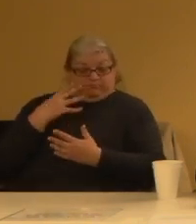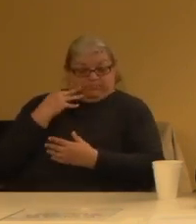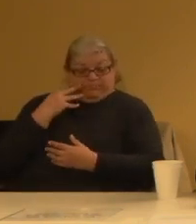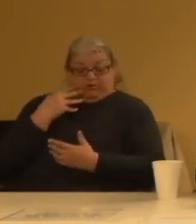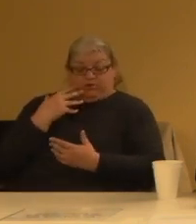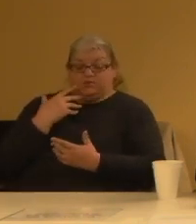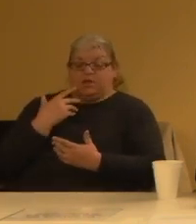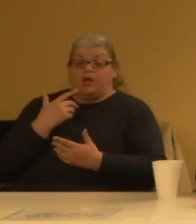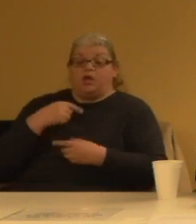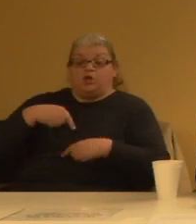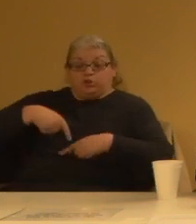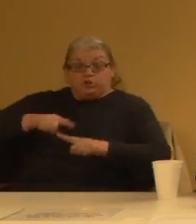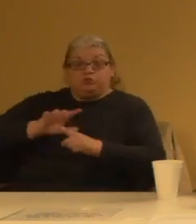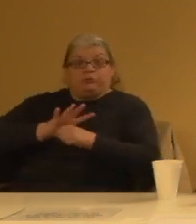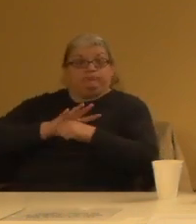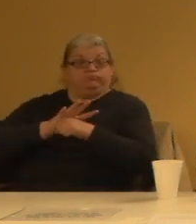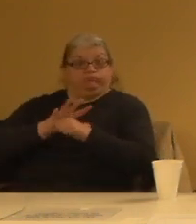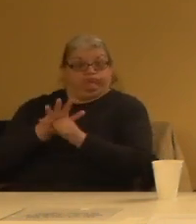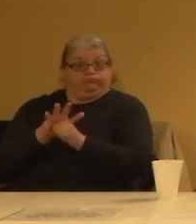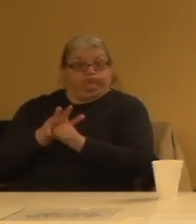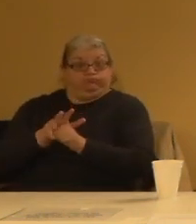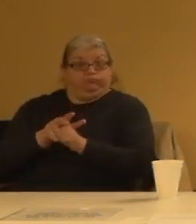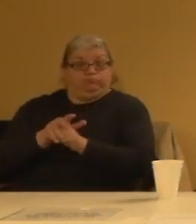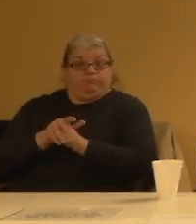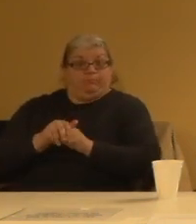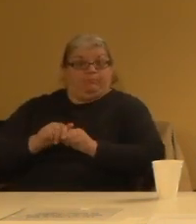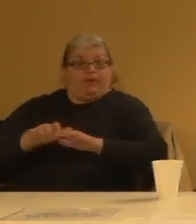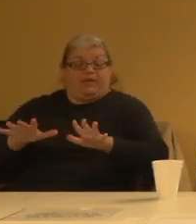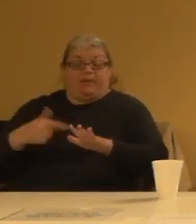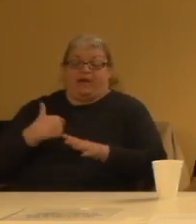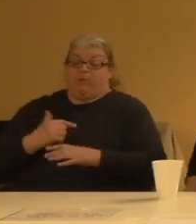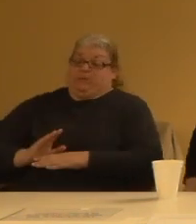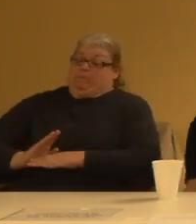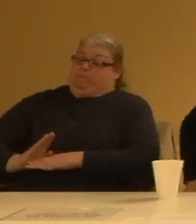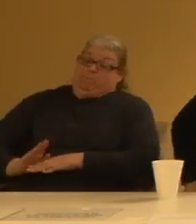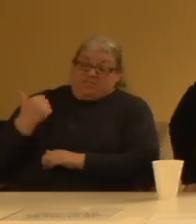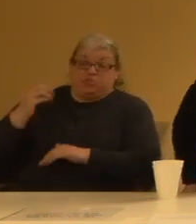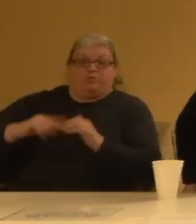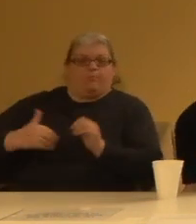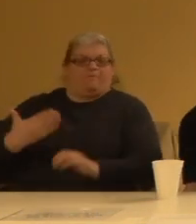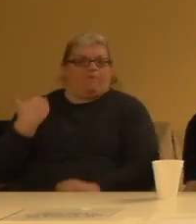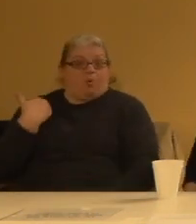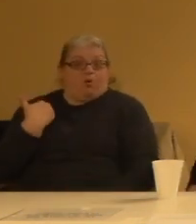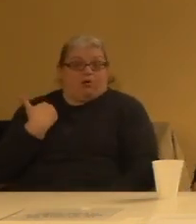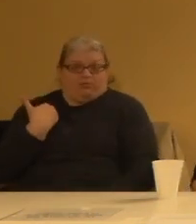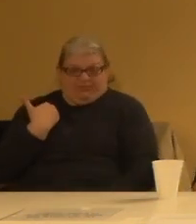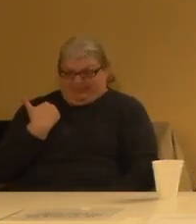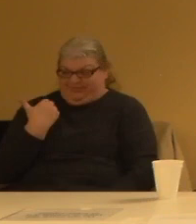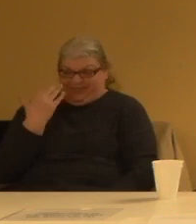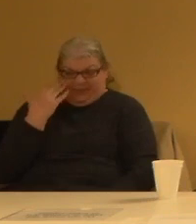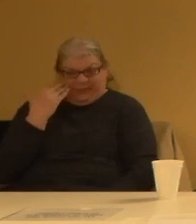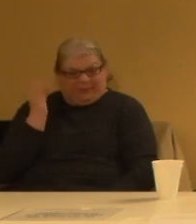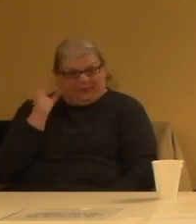pandemic, which is like the weirdest thing ever to say. But part of what I think happened